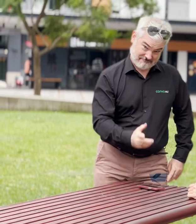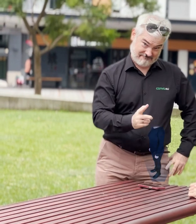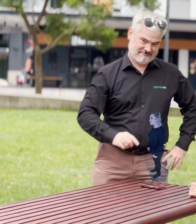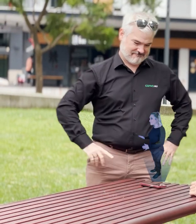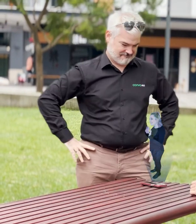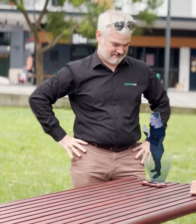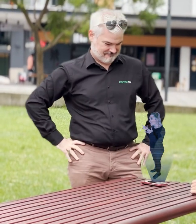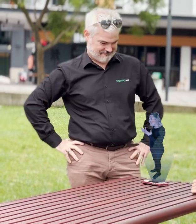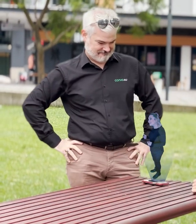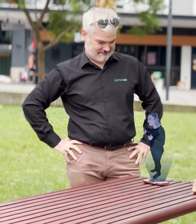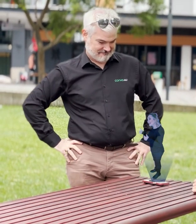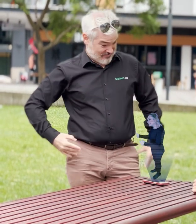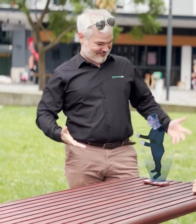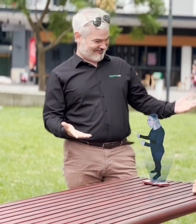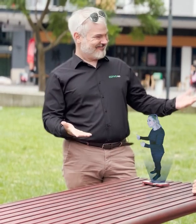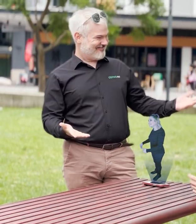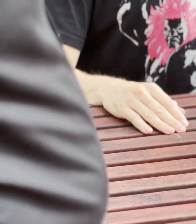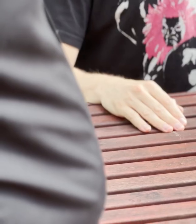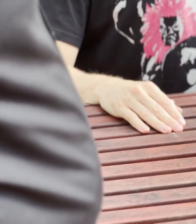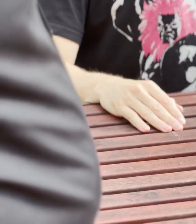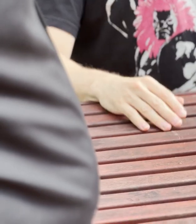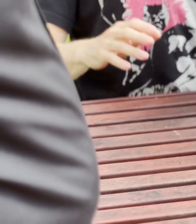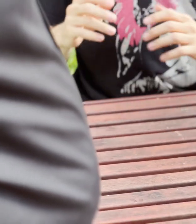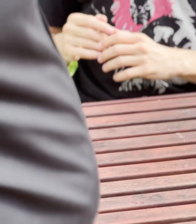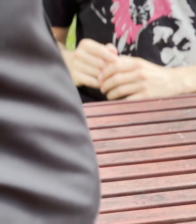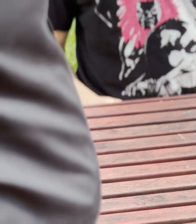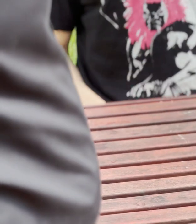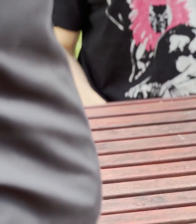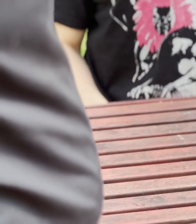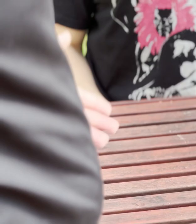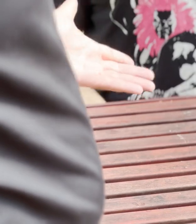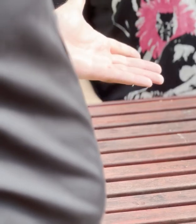Hello, ready to connect? WOW! Holy moly!